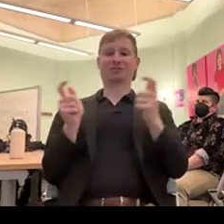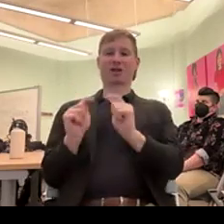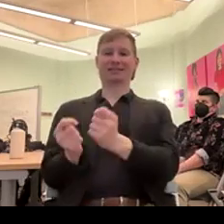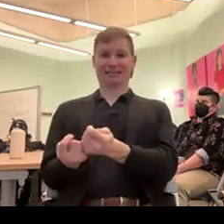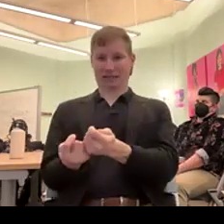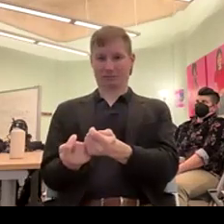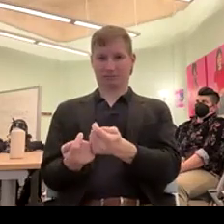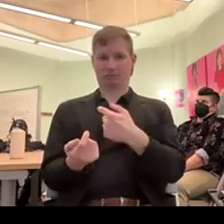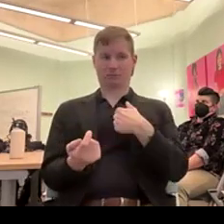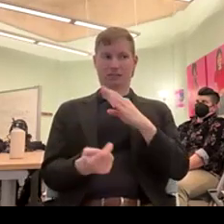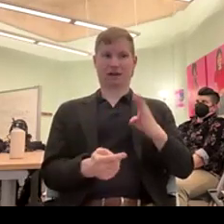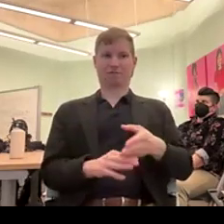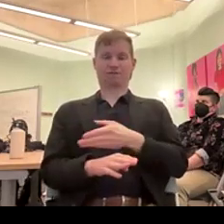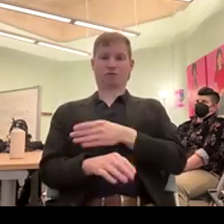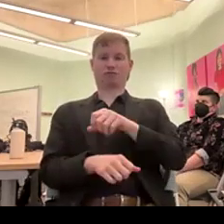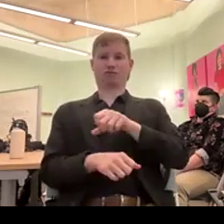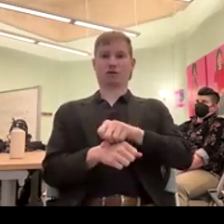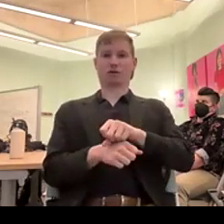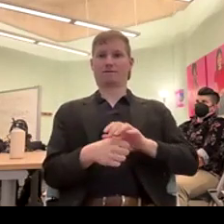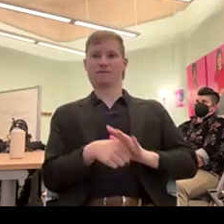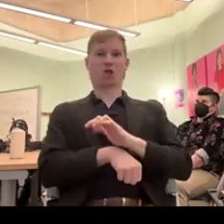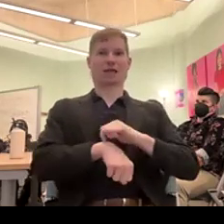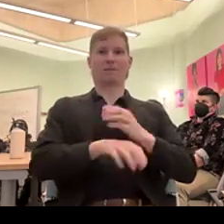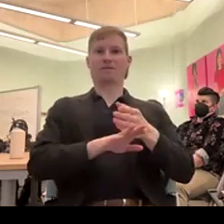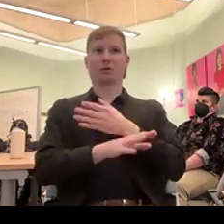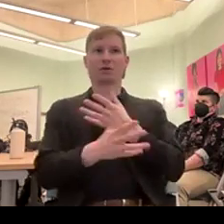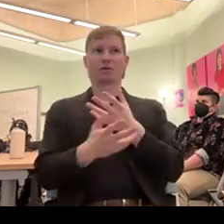part of my situation is that I'm a manager of a small team, having never worked,